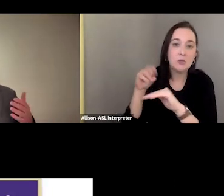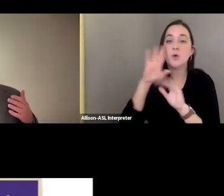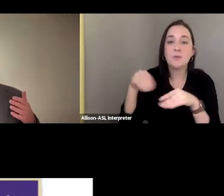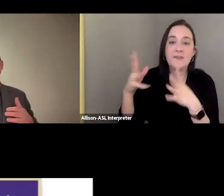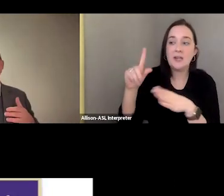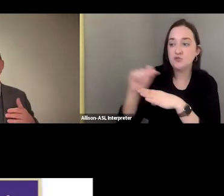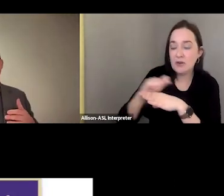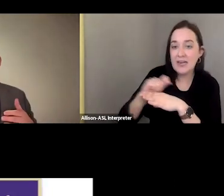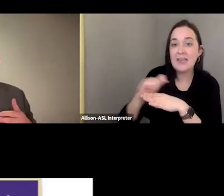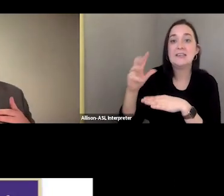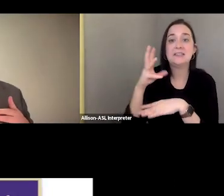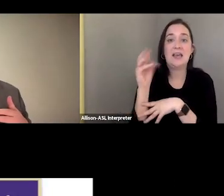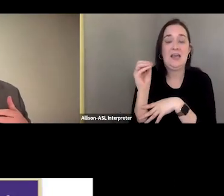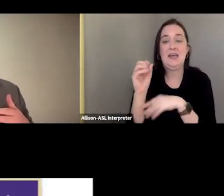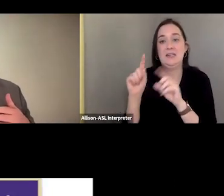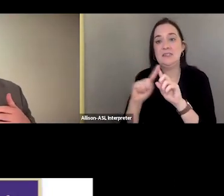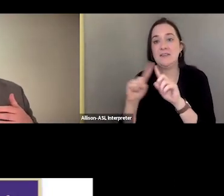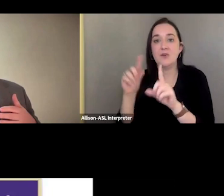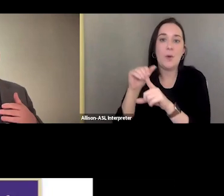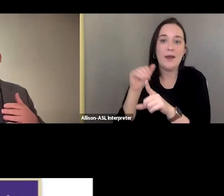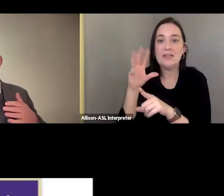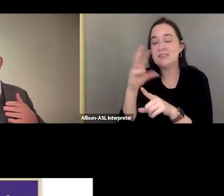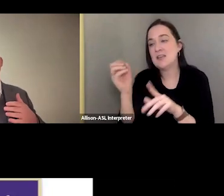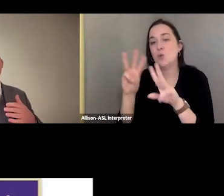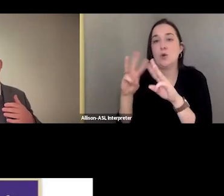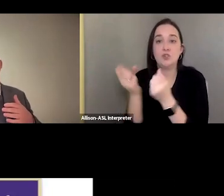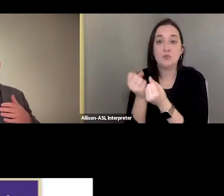And so my hope is that you will reach out or look for a state Council